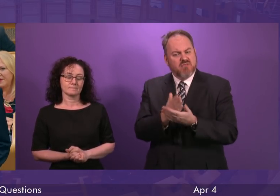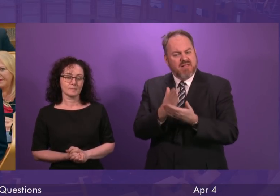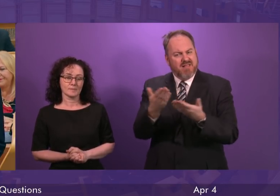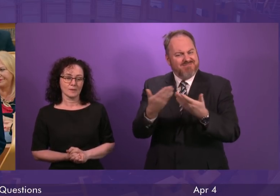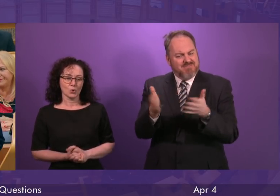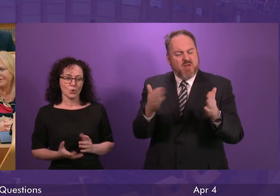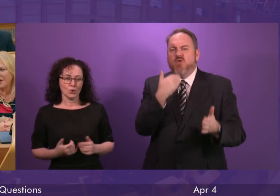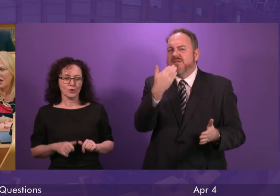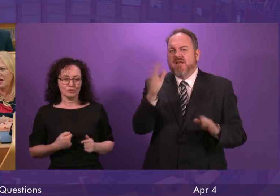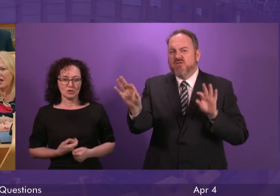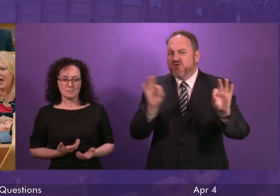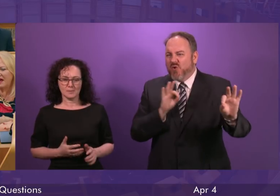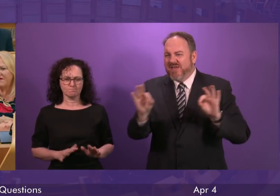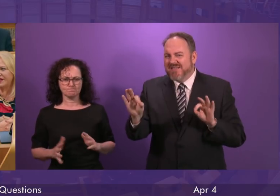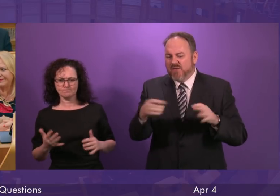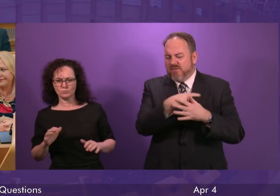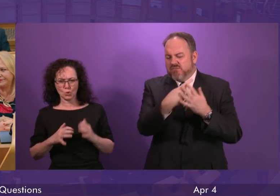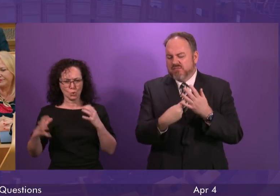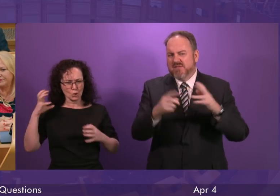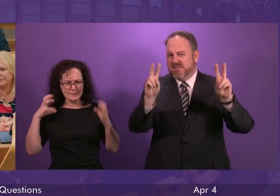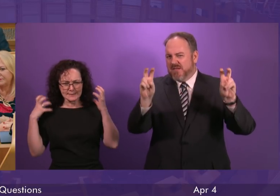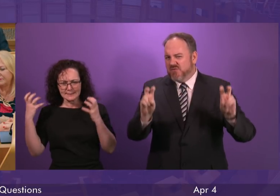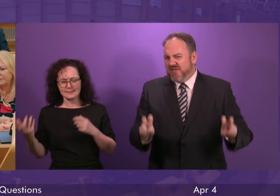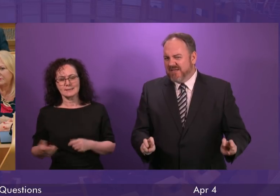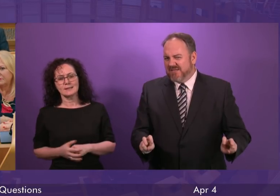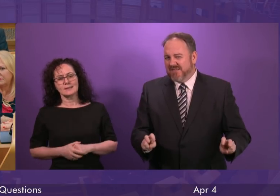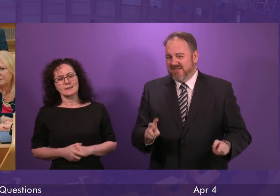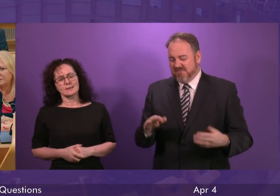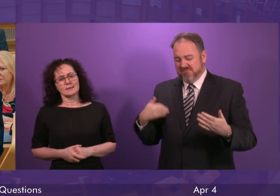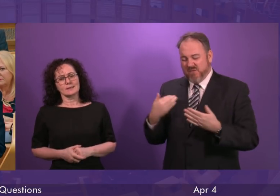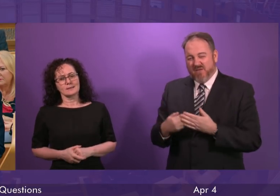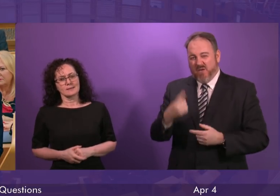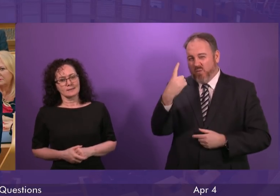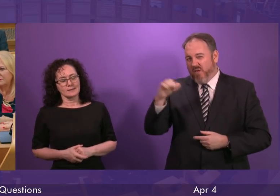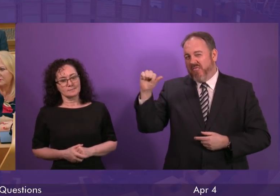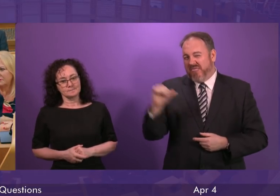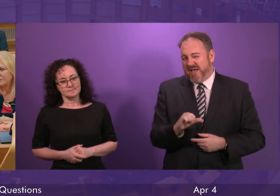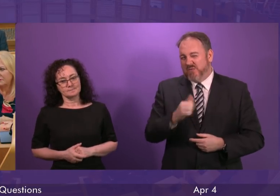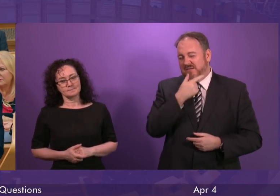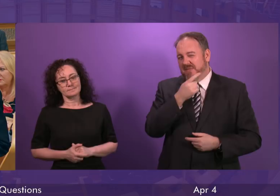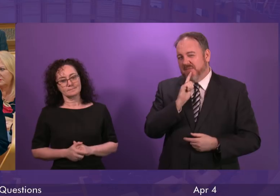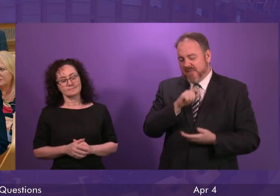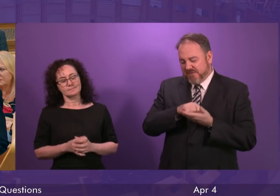qualifications in. More than 1,000 people have written to the committee as part of the